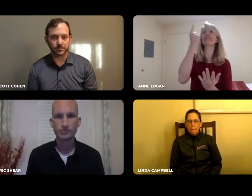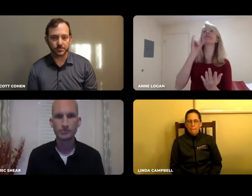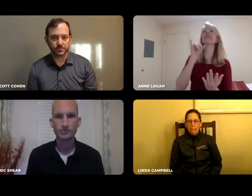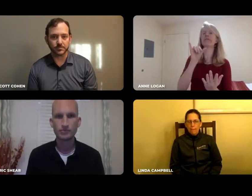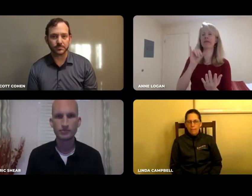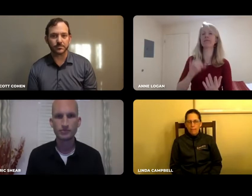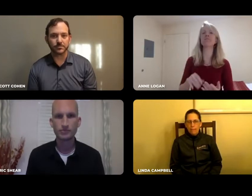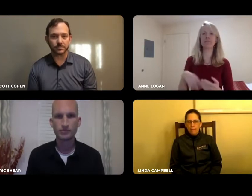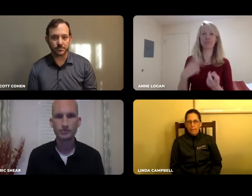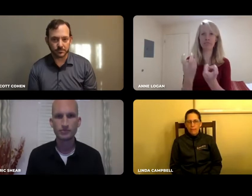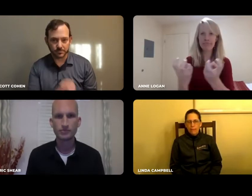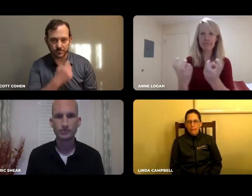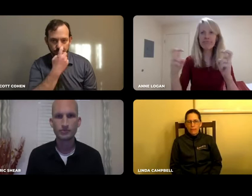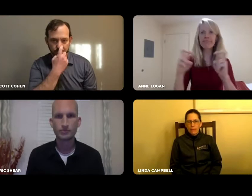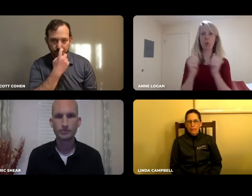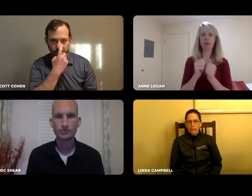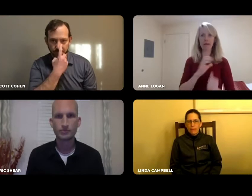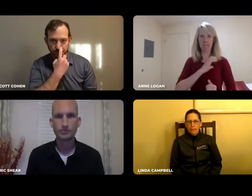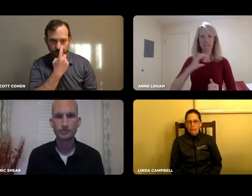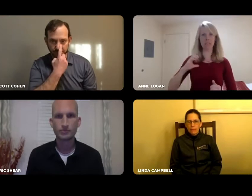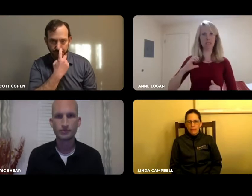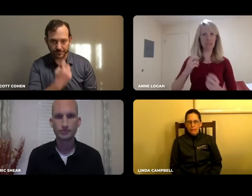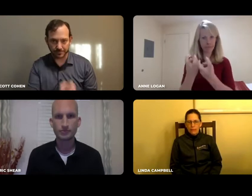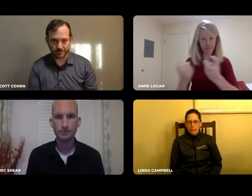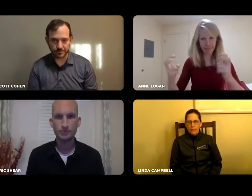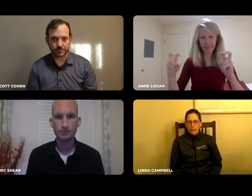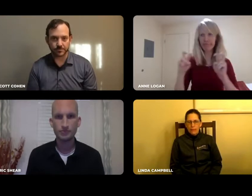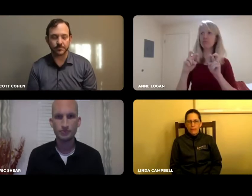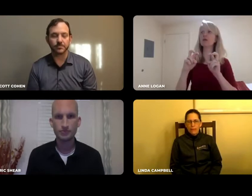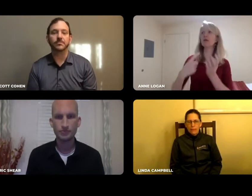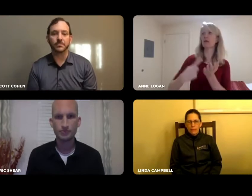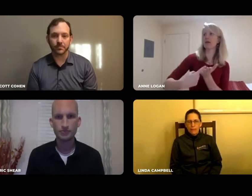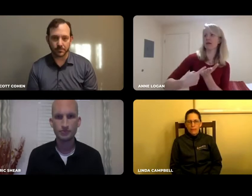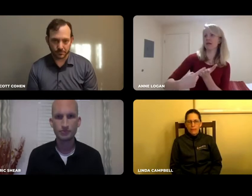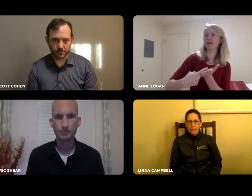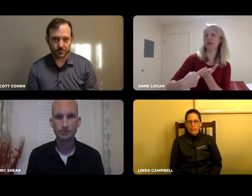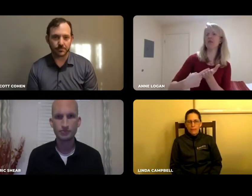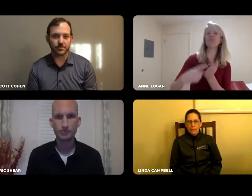You go In front of a committee And once you discuss that